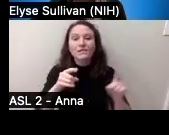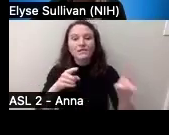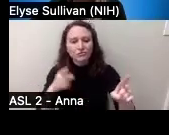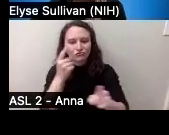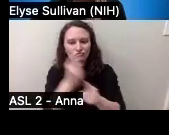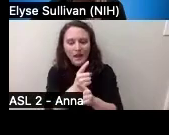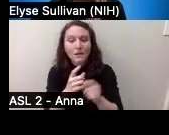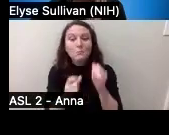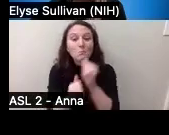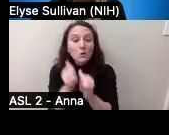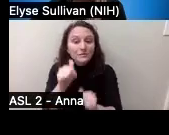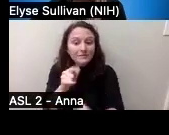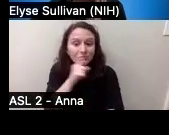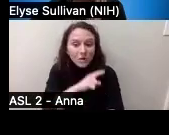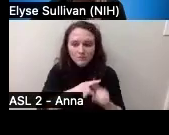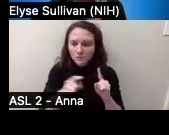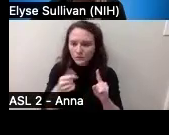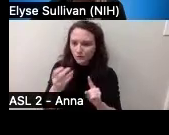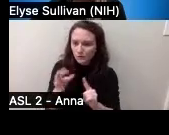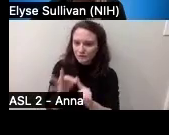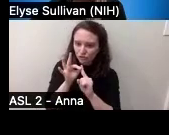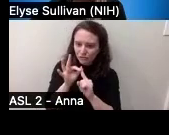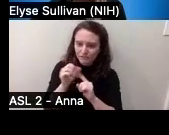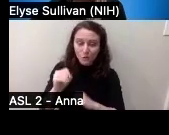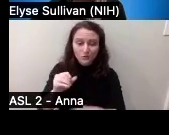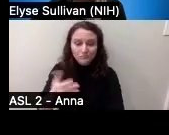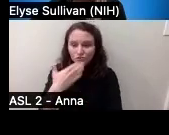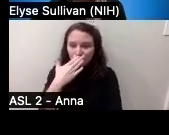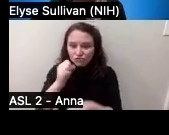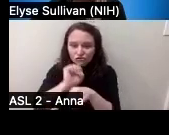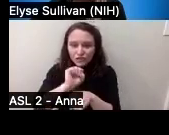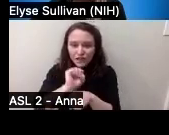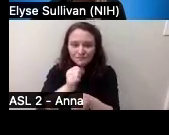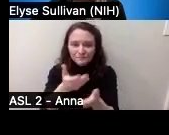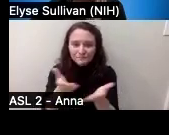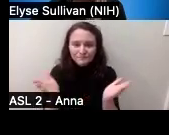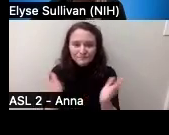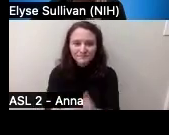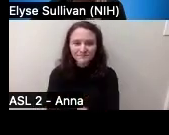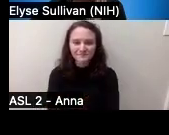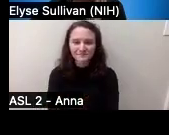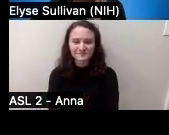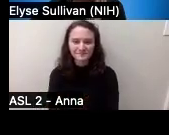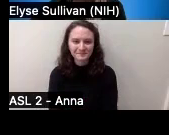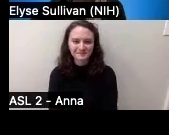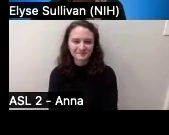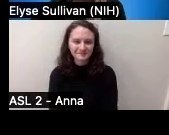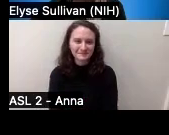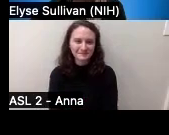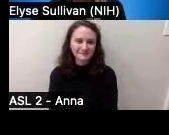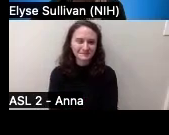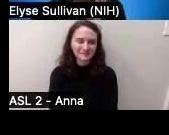Nice job, folks. Okay. So let's talk a little bit because this comes up a lot in questions,